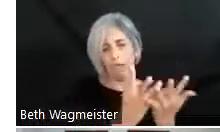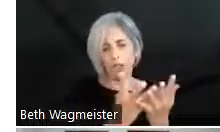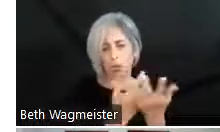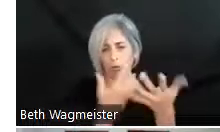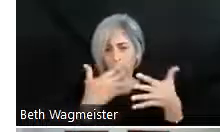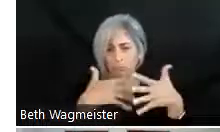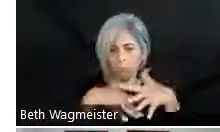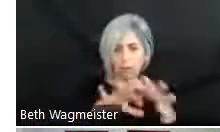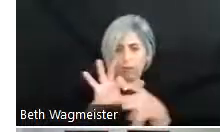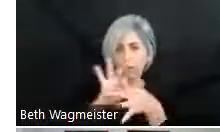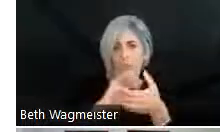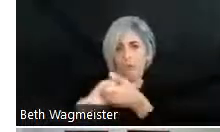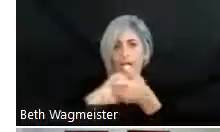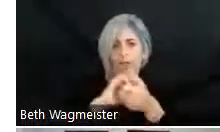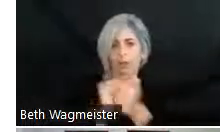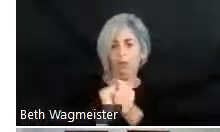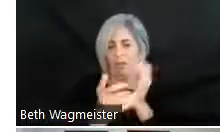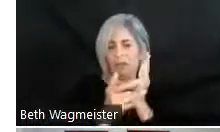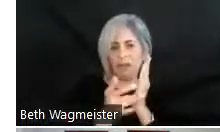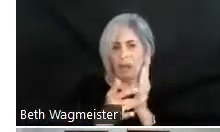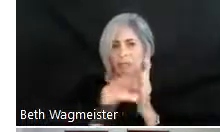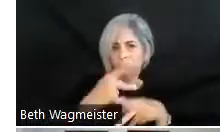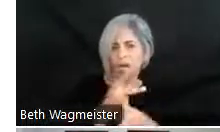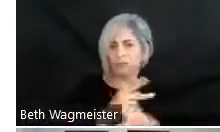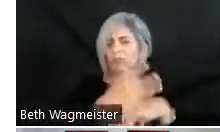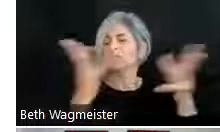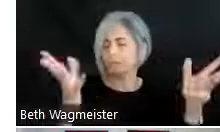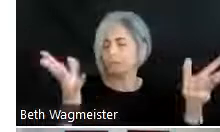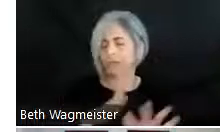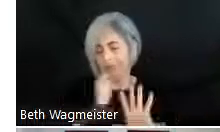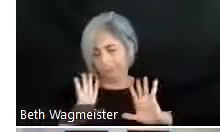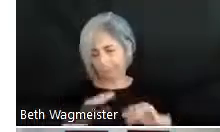with tech and team products and stuff like that. All right. Fine.